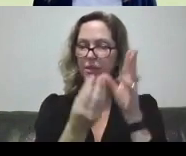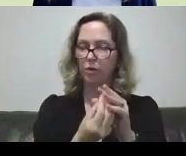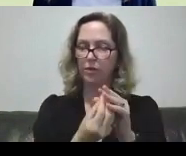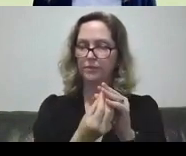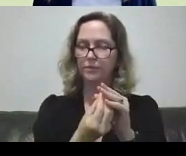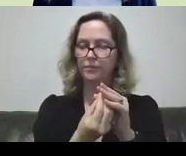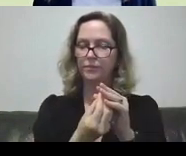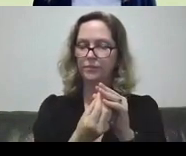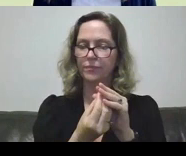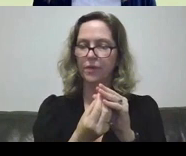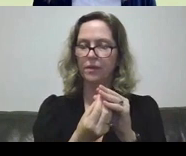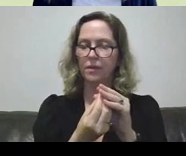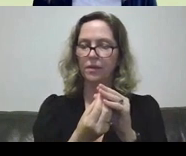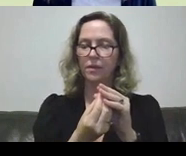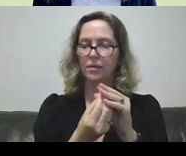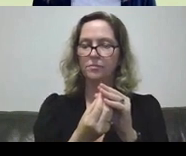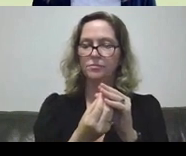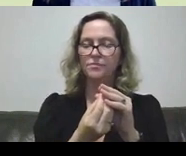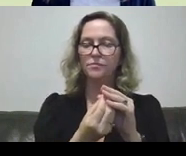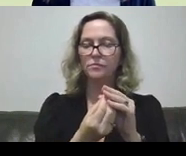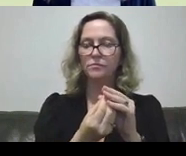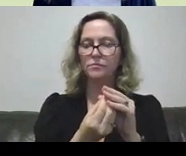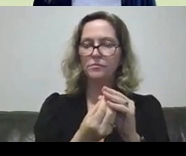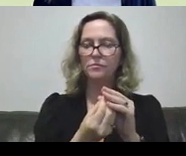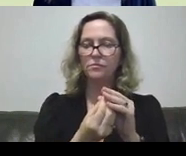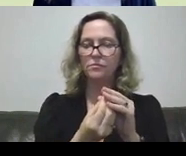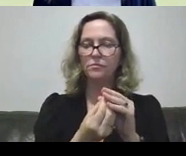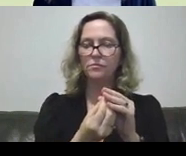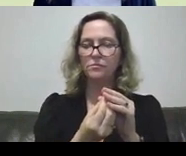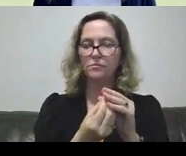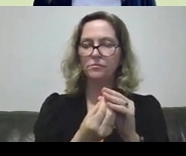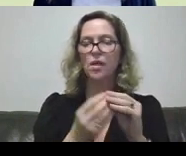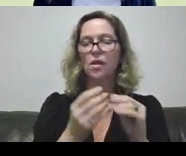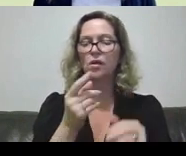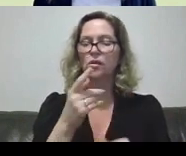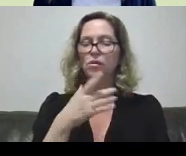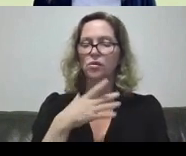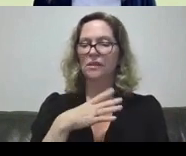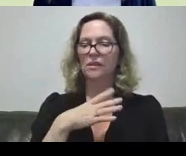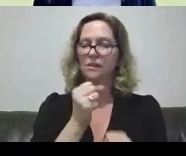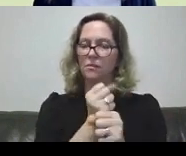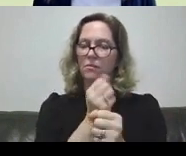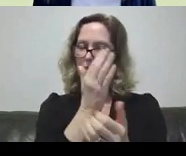of knowledge again we need to make sure we keep these things handy you